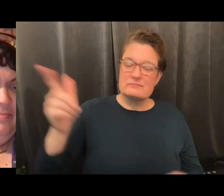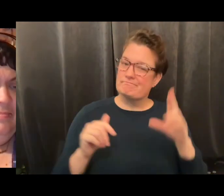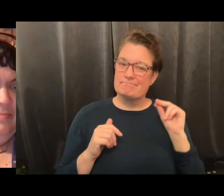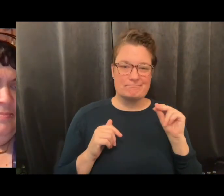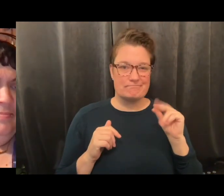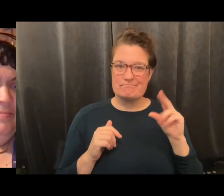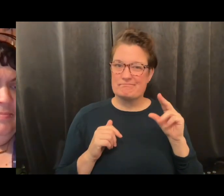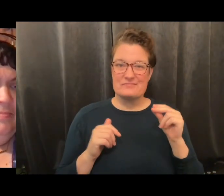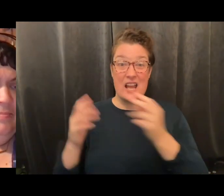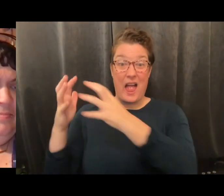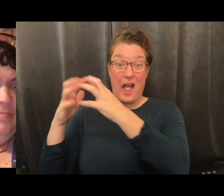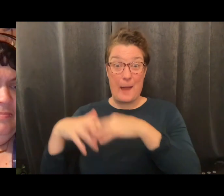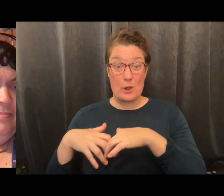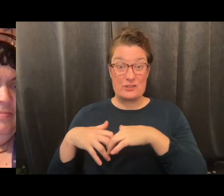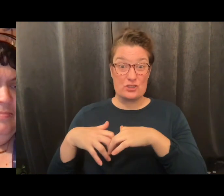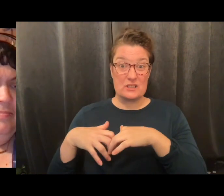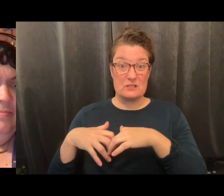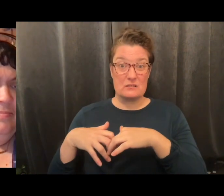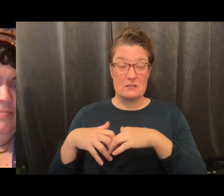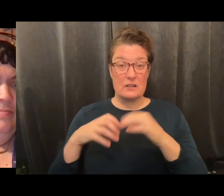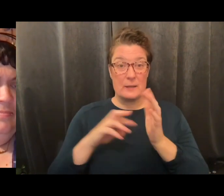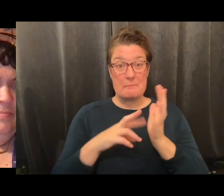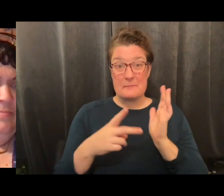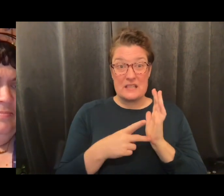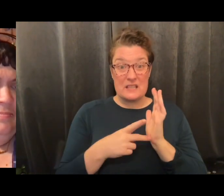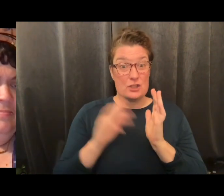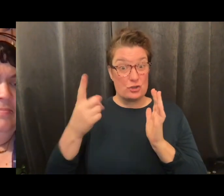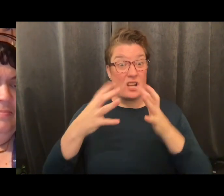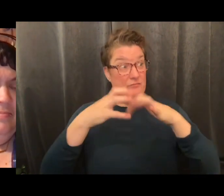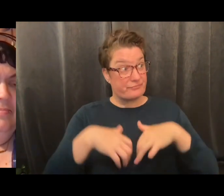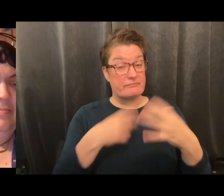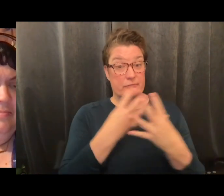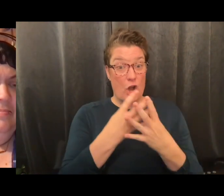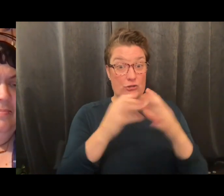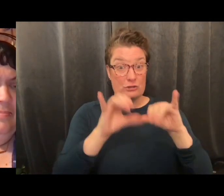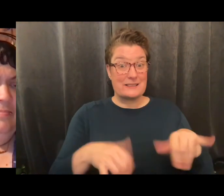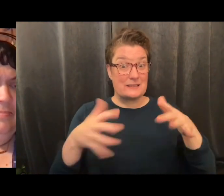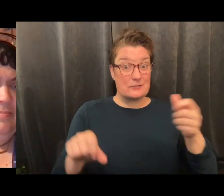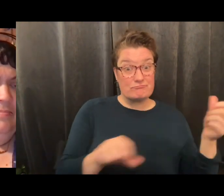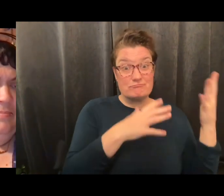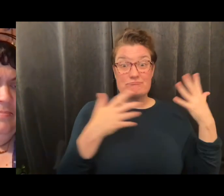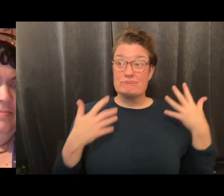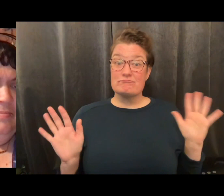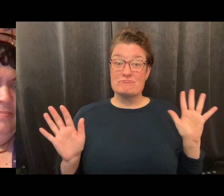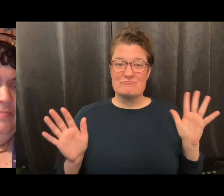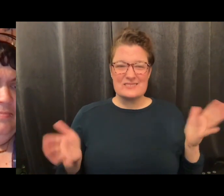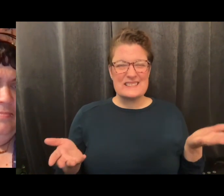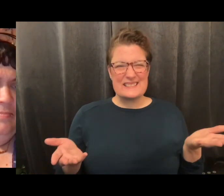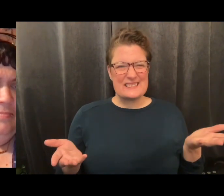of the carceral system and that would be more like a, a result of real abolition,